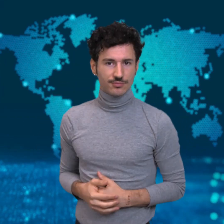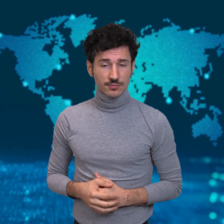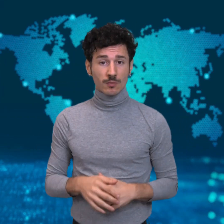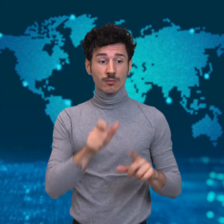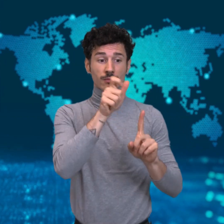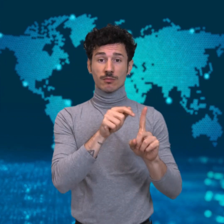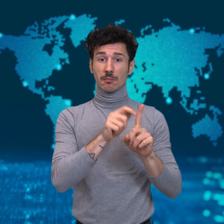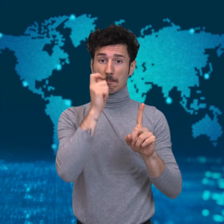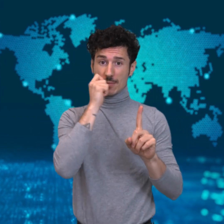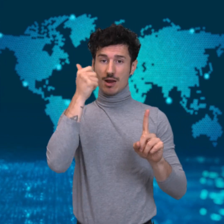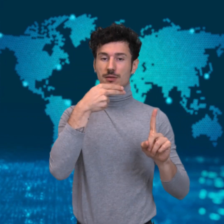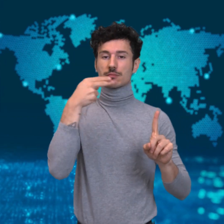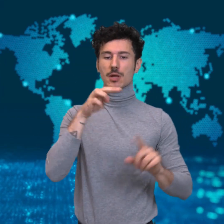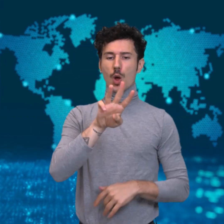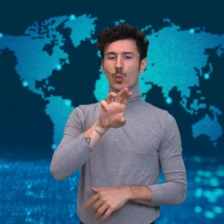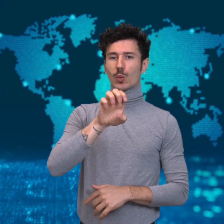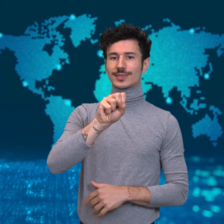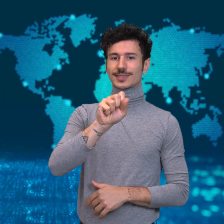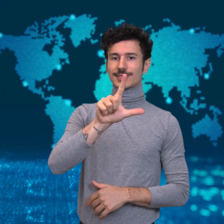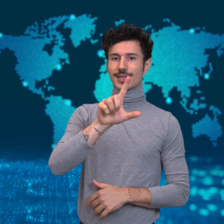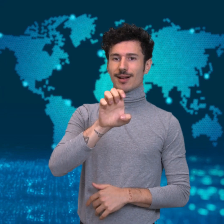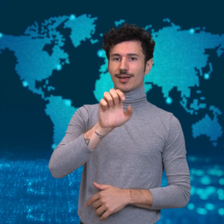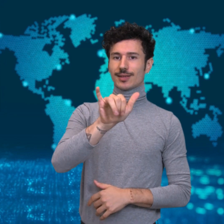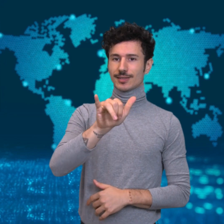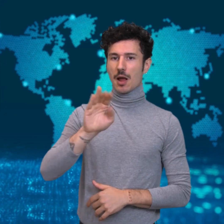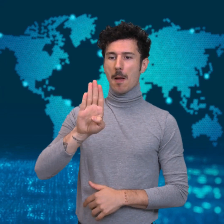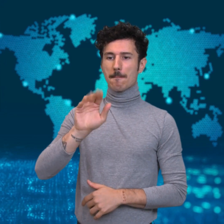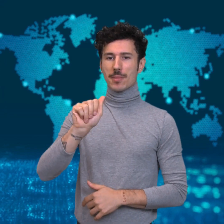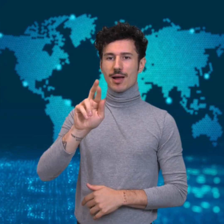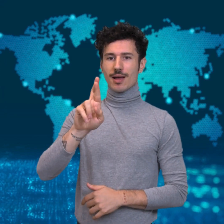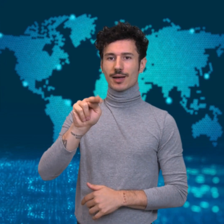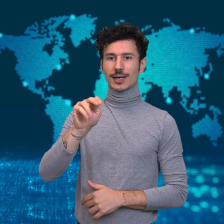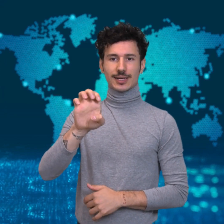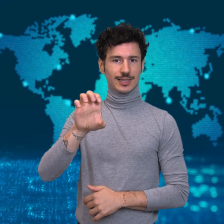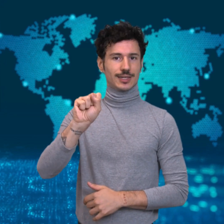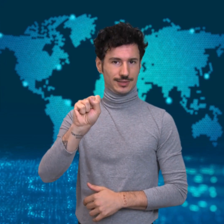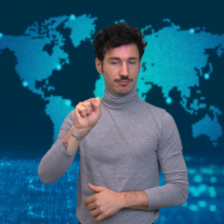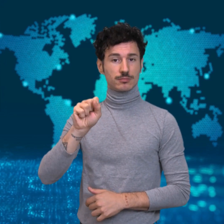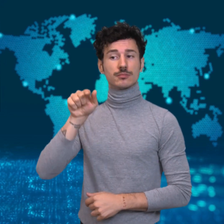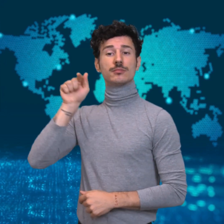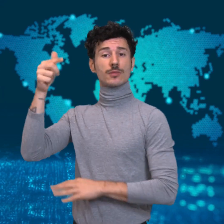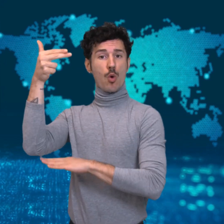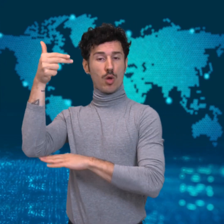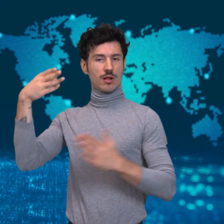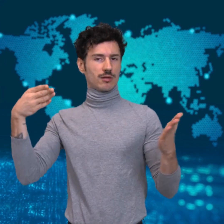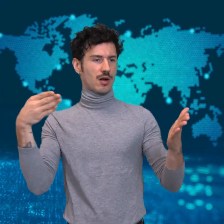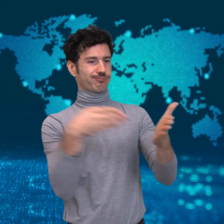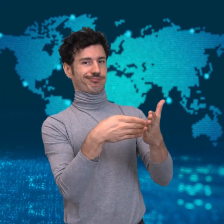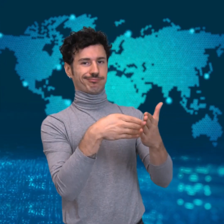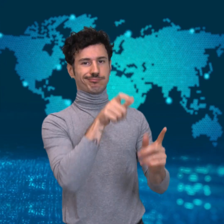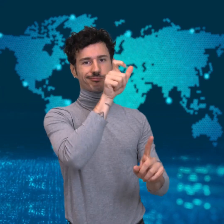reviews about a Thailand hotel. The man, Wesley Barnes,